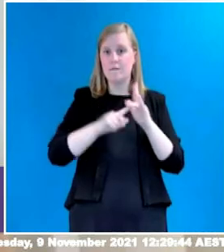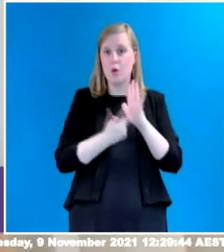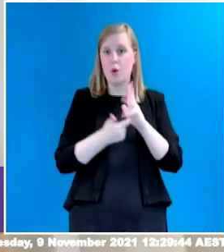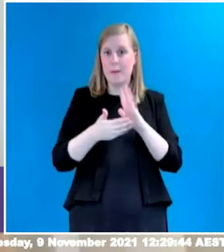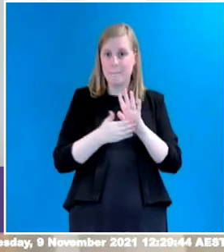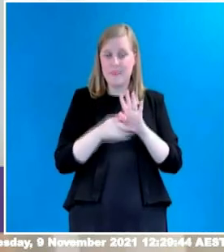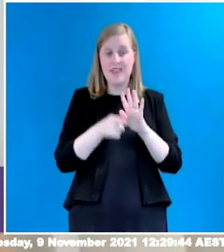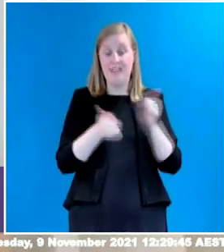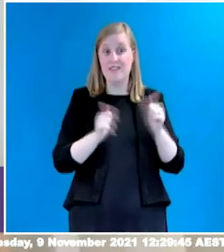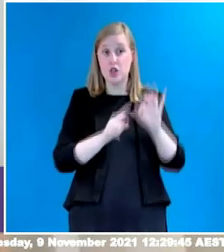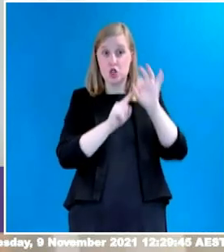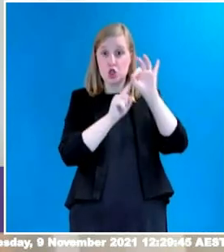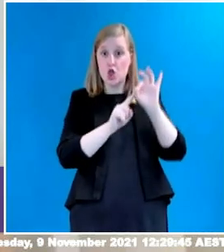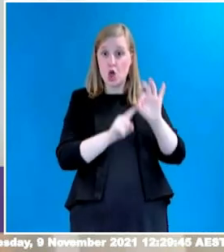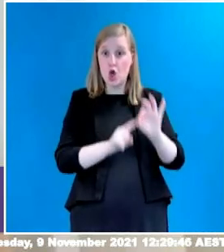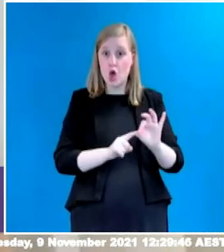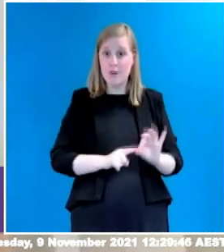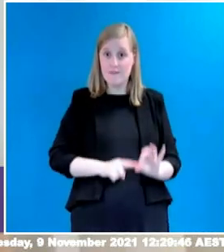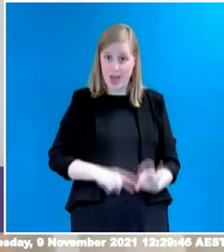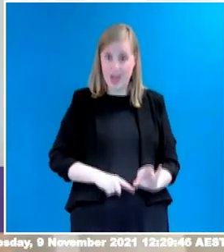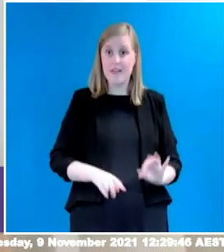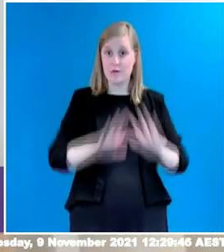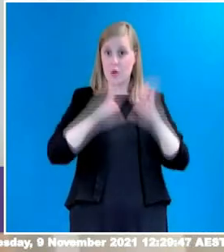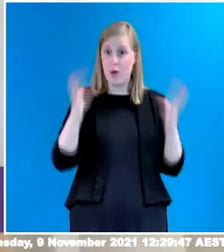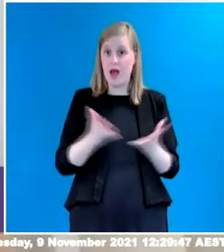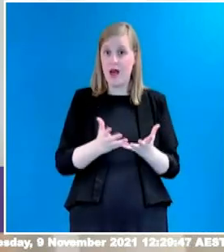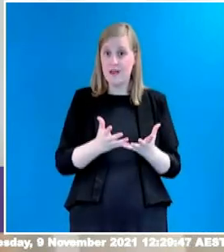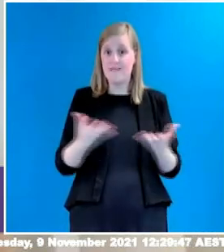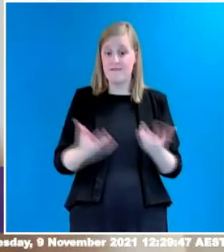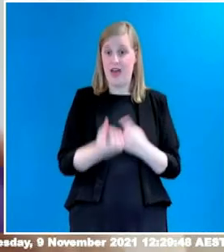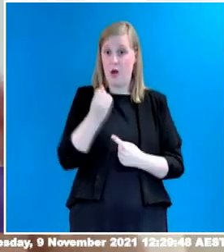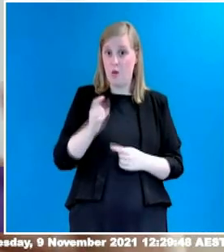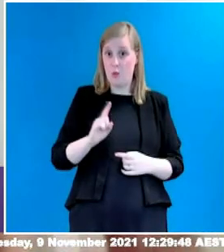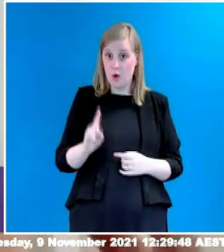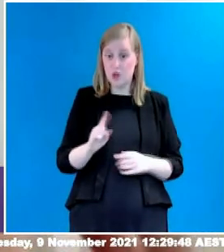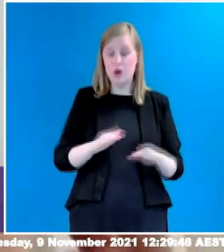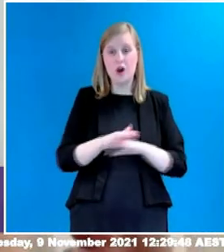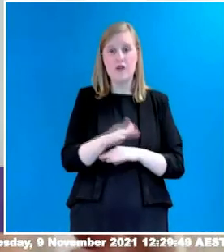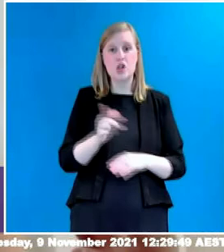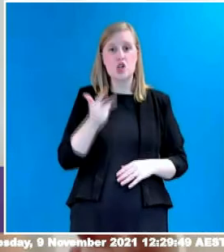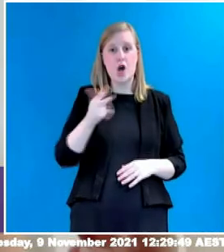over 90 per cent of organisations are saying that disability diversity is